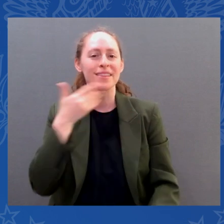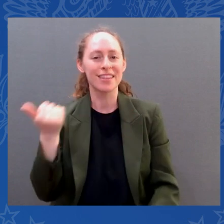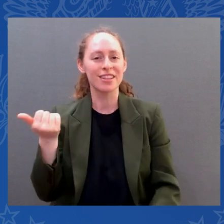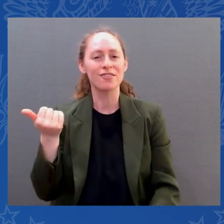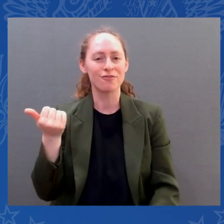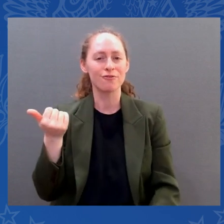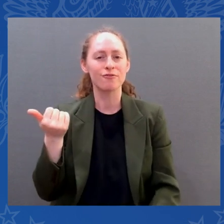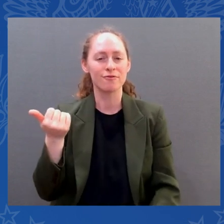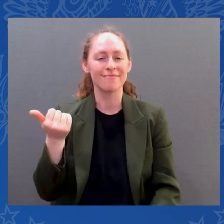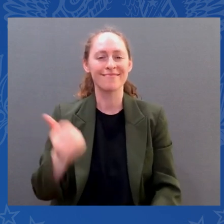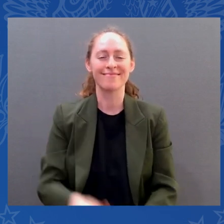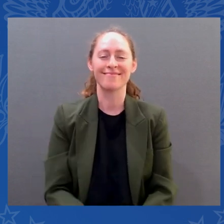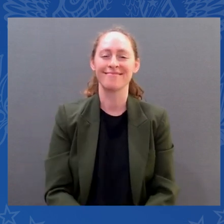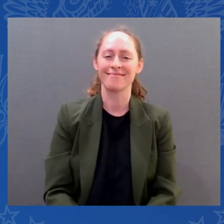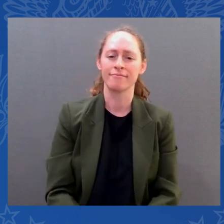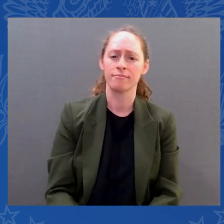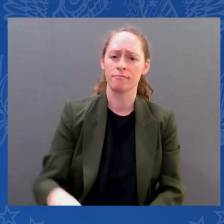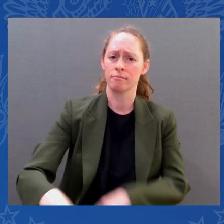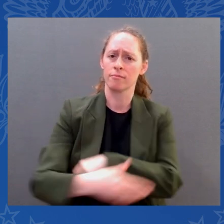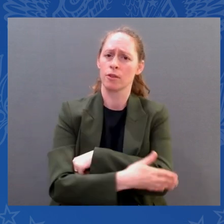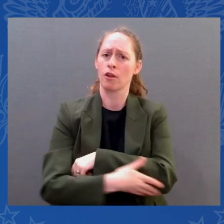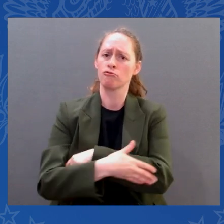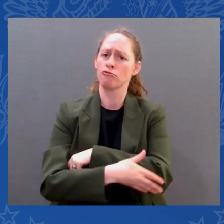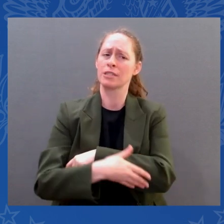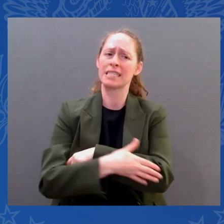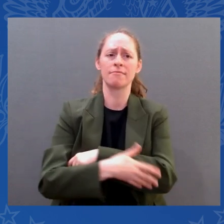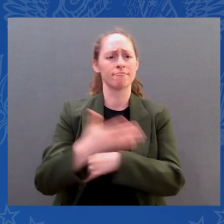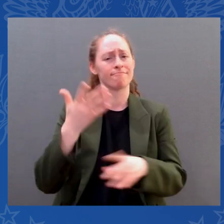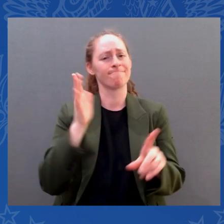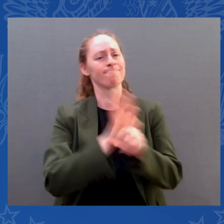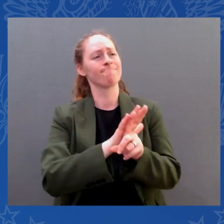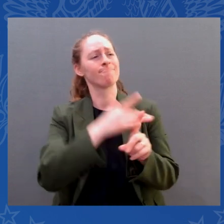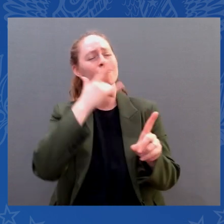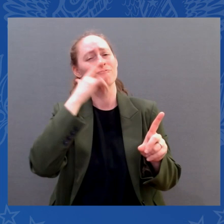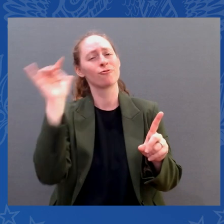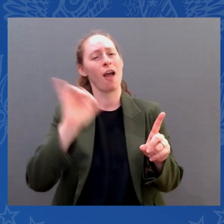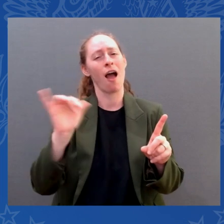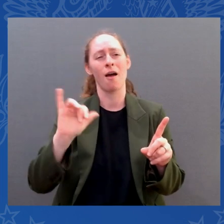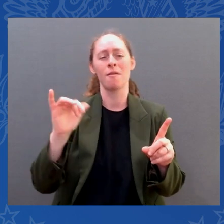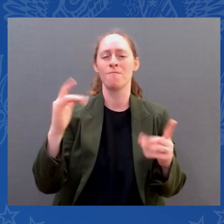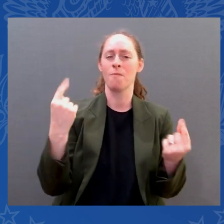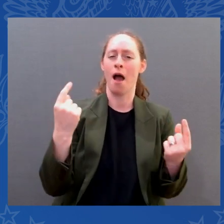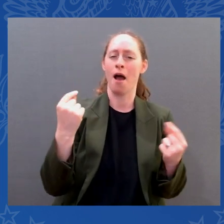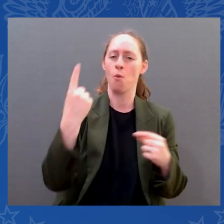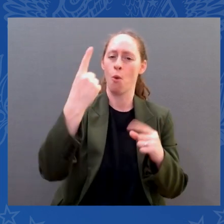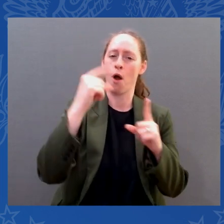possibilities. Possibilities. Much earlier, my ancestors came,